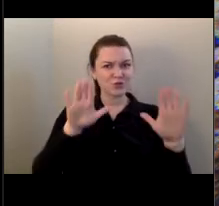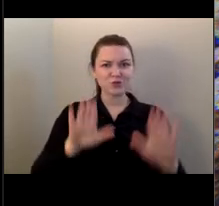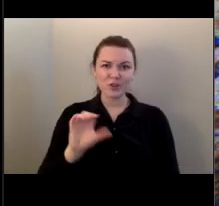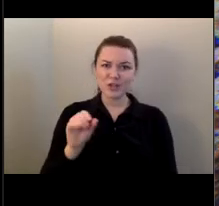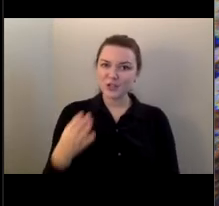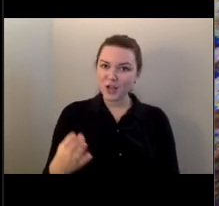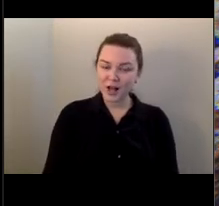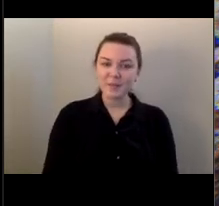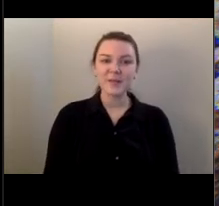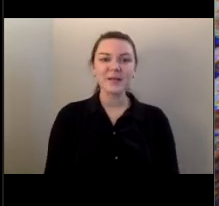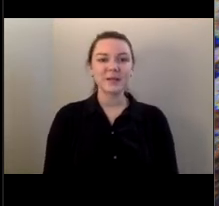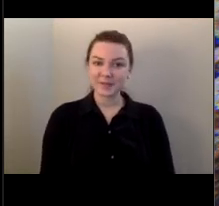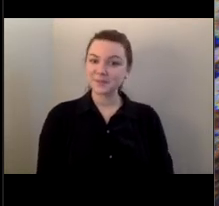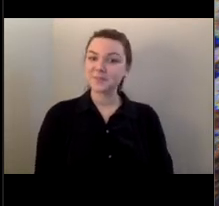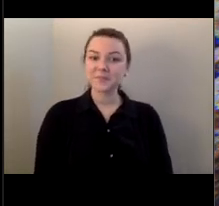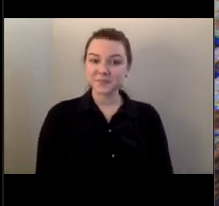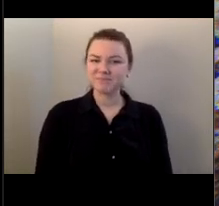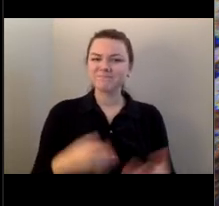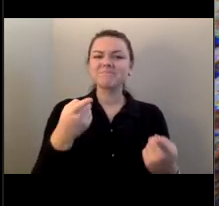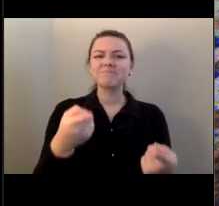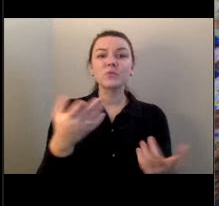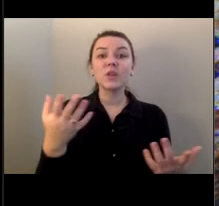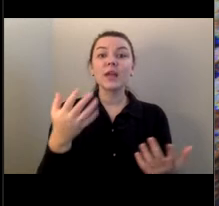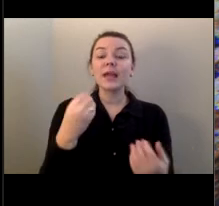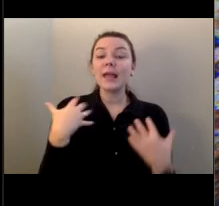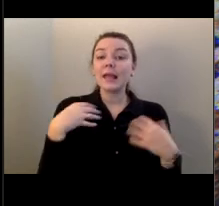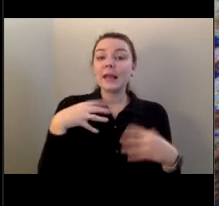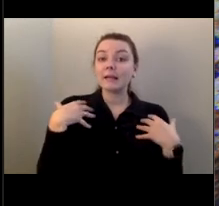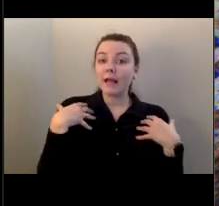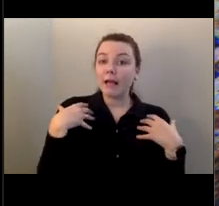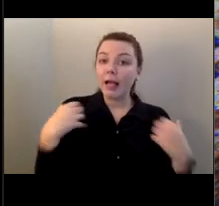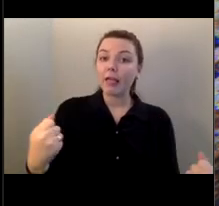So that's what we'll see on a healthy coral reef ecosystem, right?